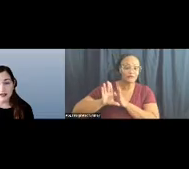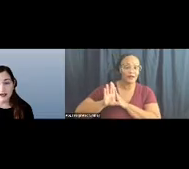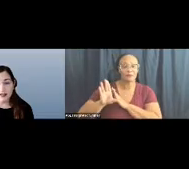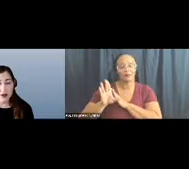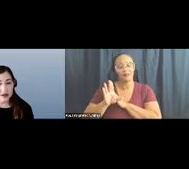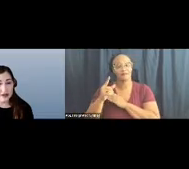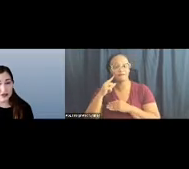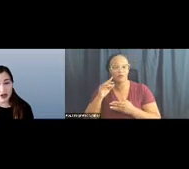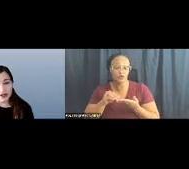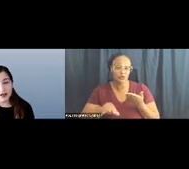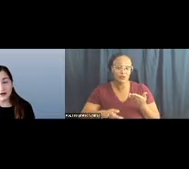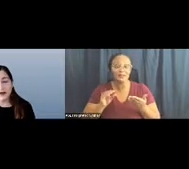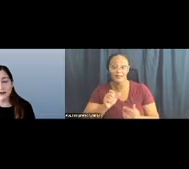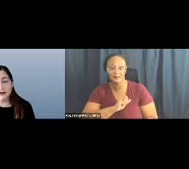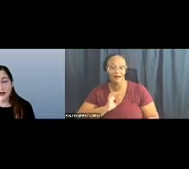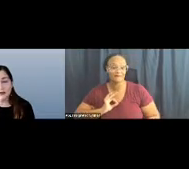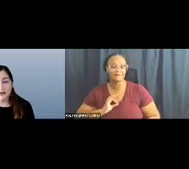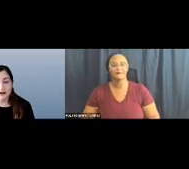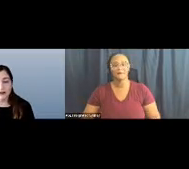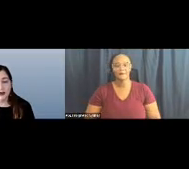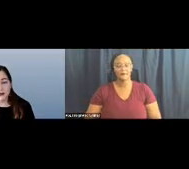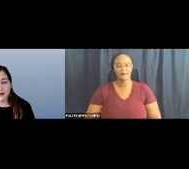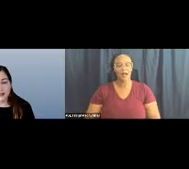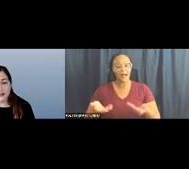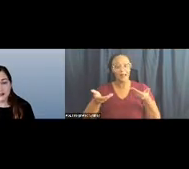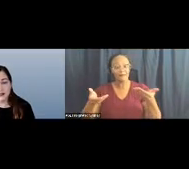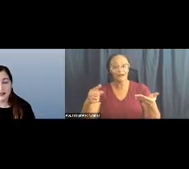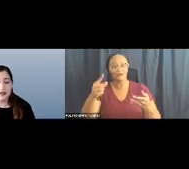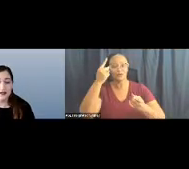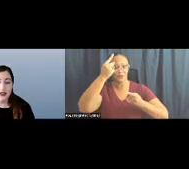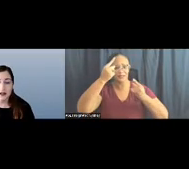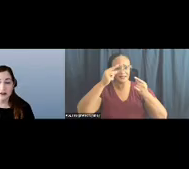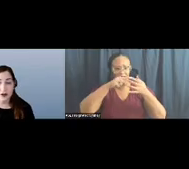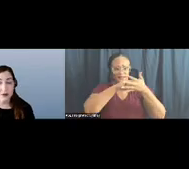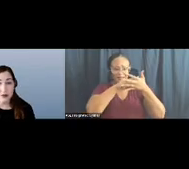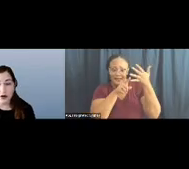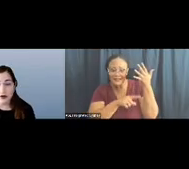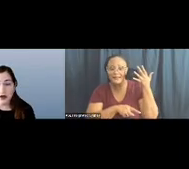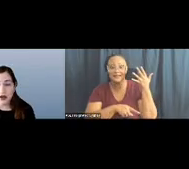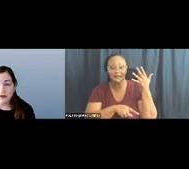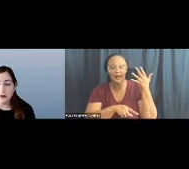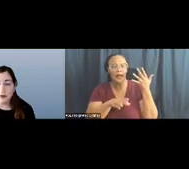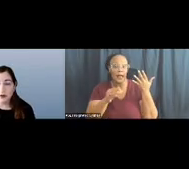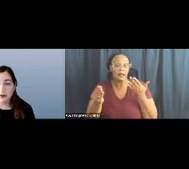these as well as jot down a few notes of other reasons that the indicators are important for